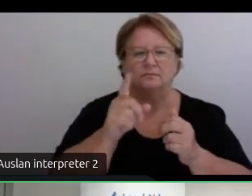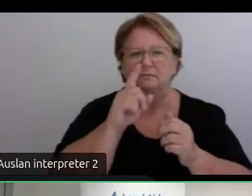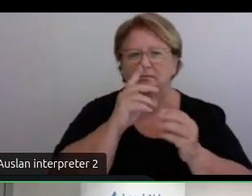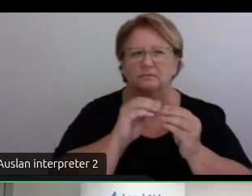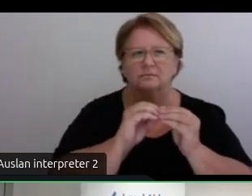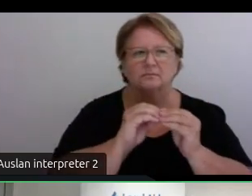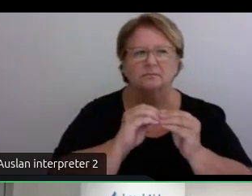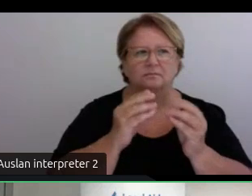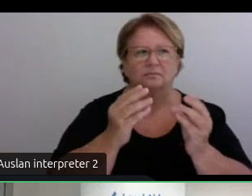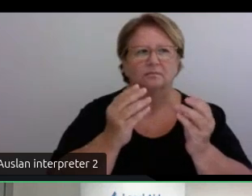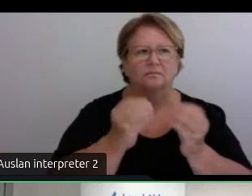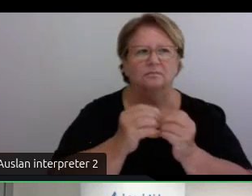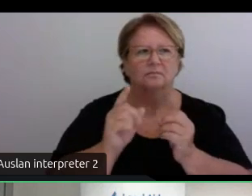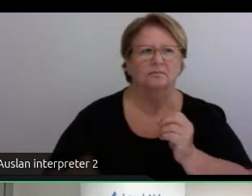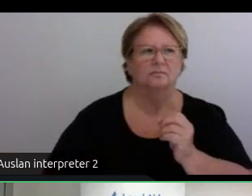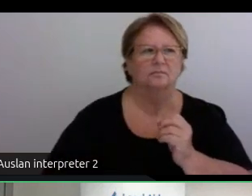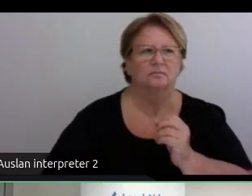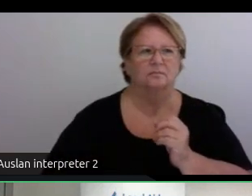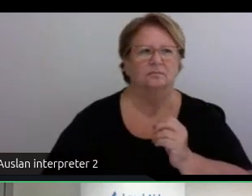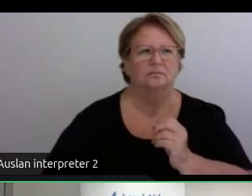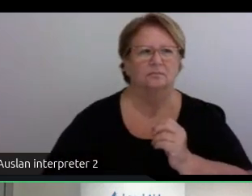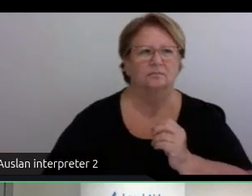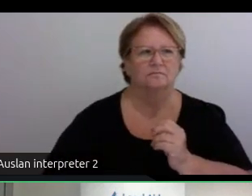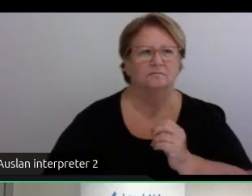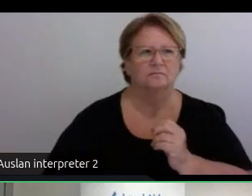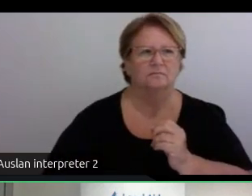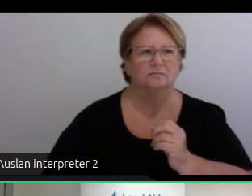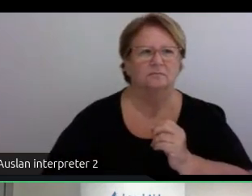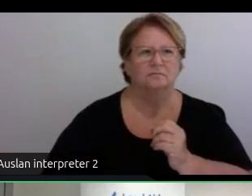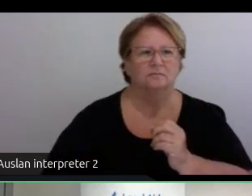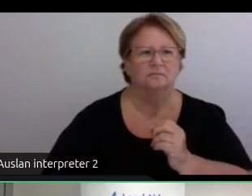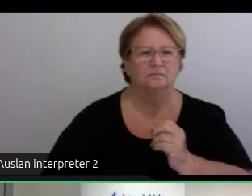deal with an insurance issue in isolation. No, that's right. It's always in the broader scope